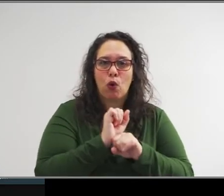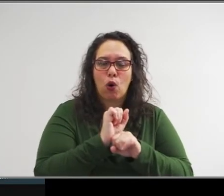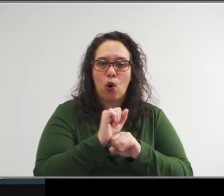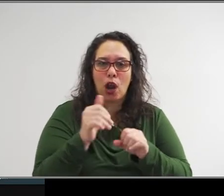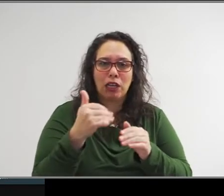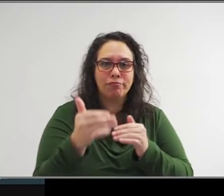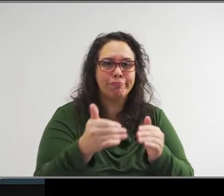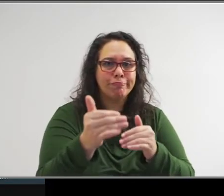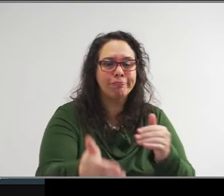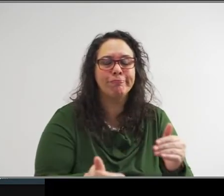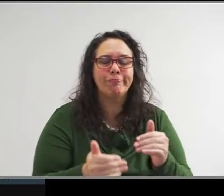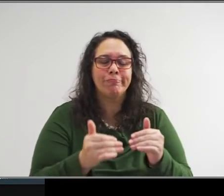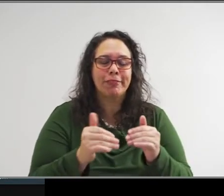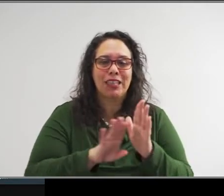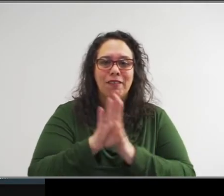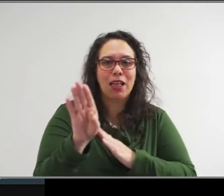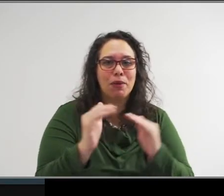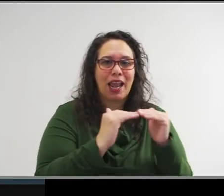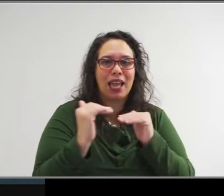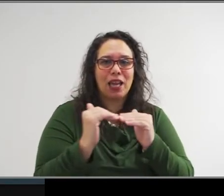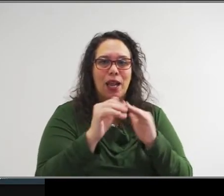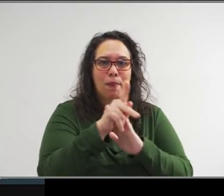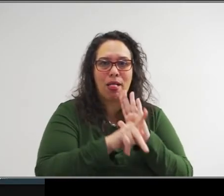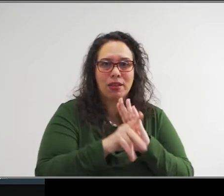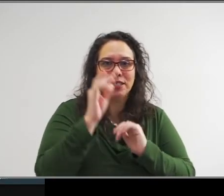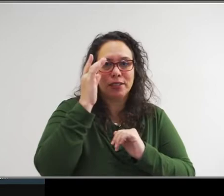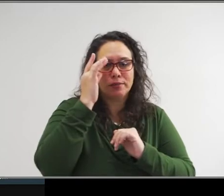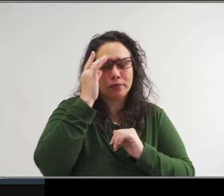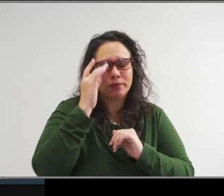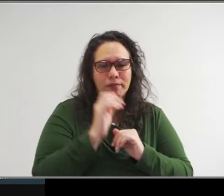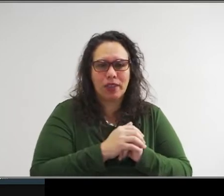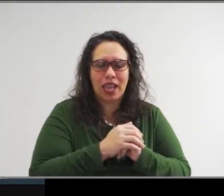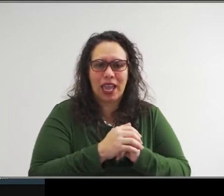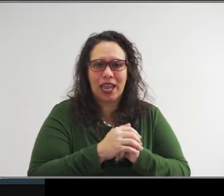of an equity policy and grow our work into